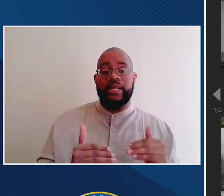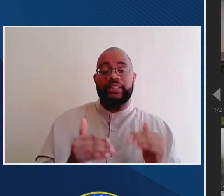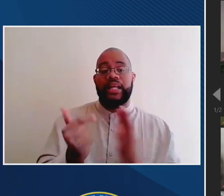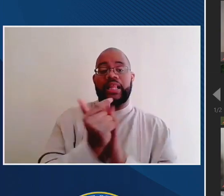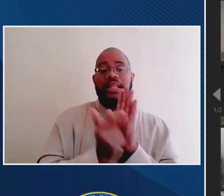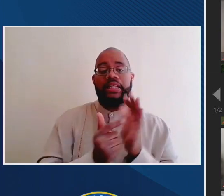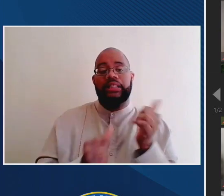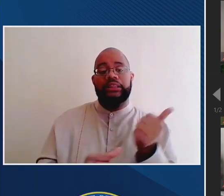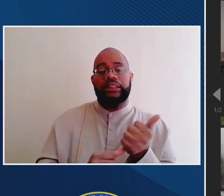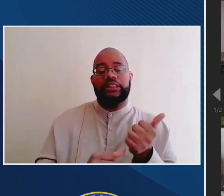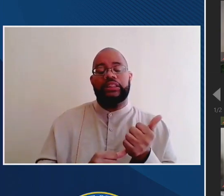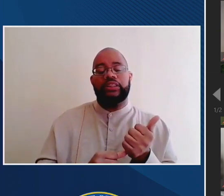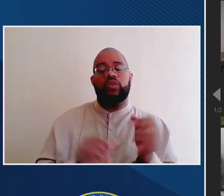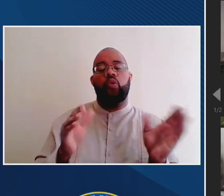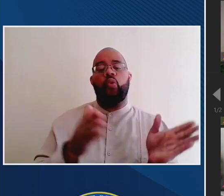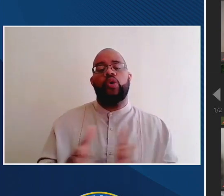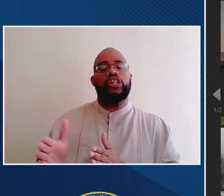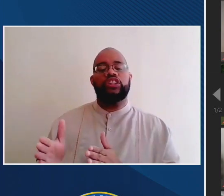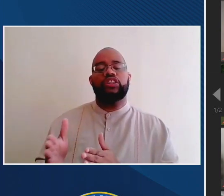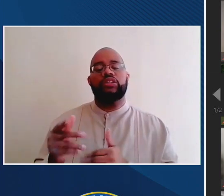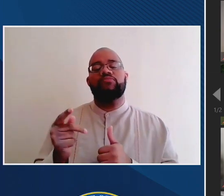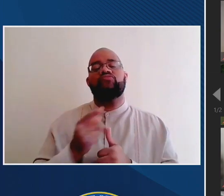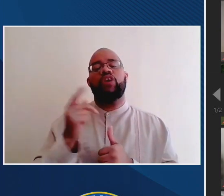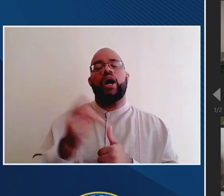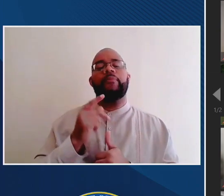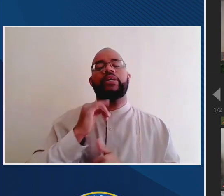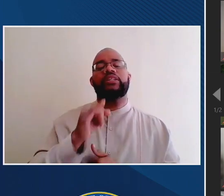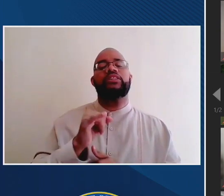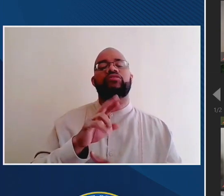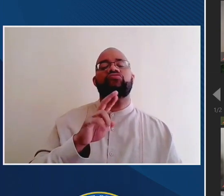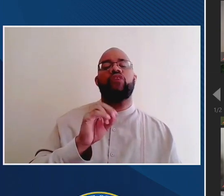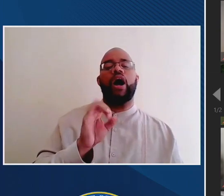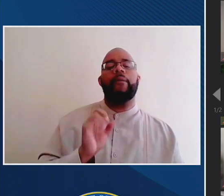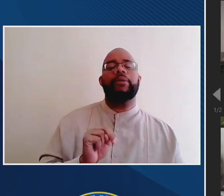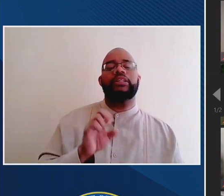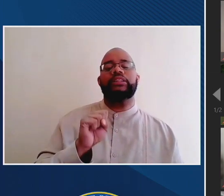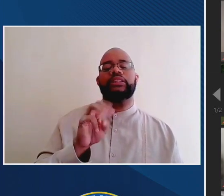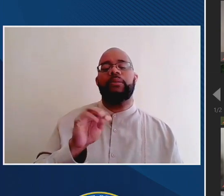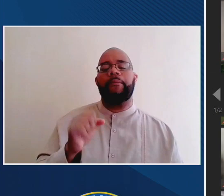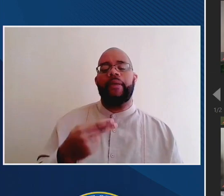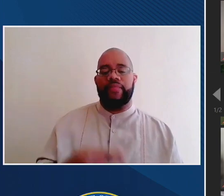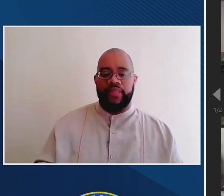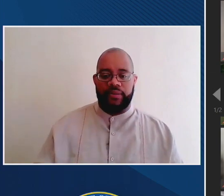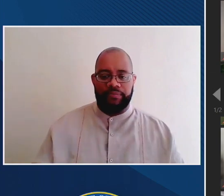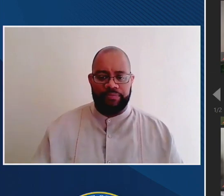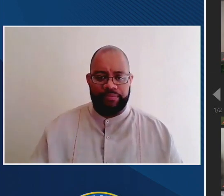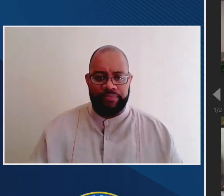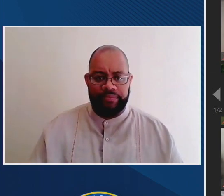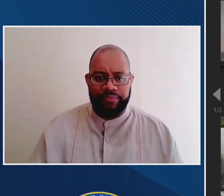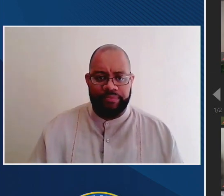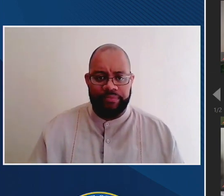organizations, the primary is Robyn Smith. Good morning, everyone.